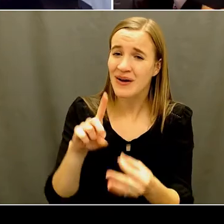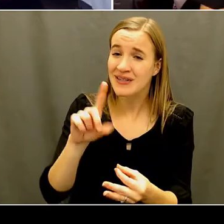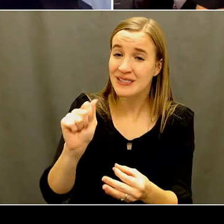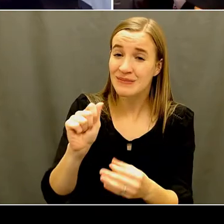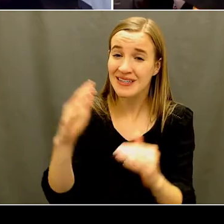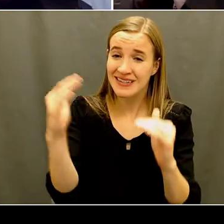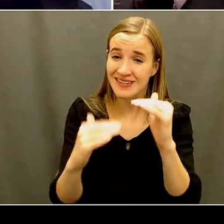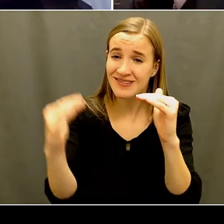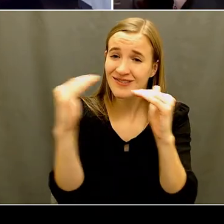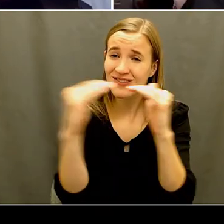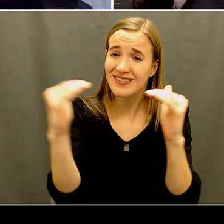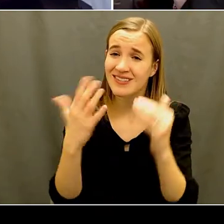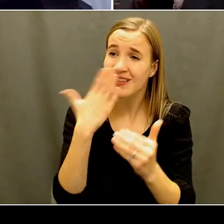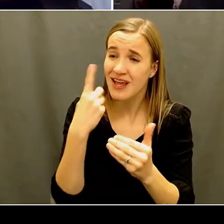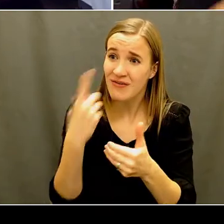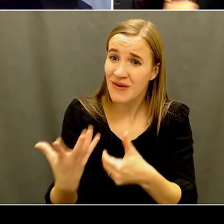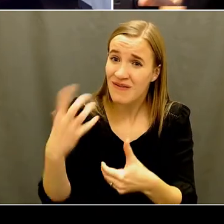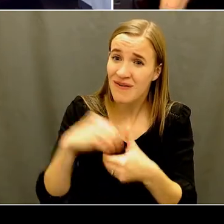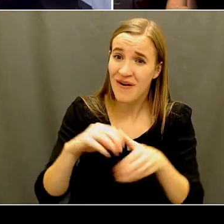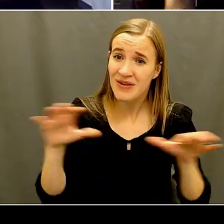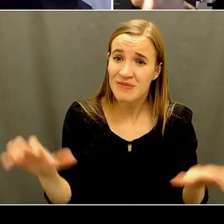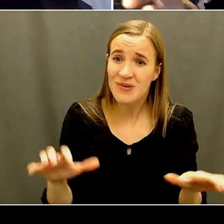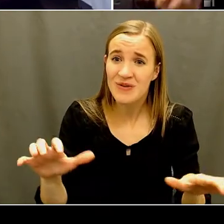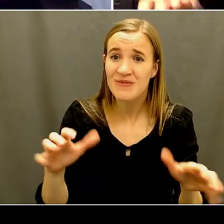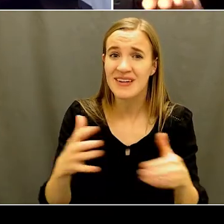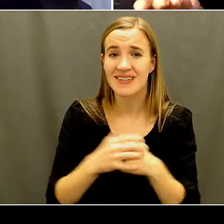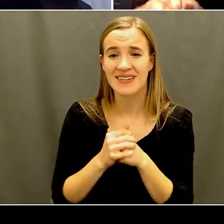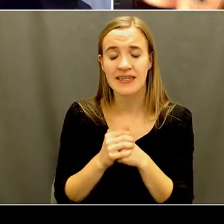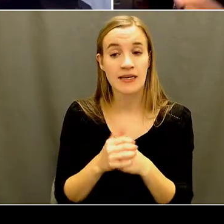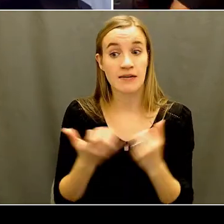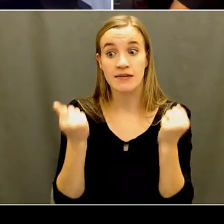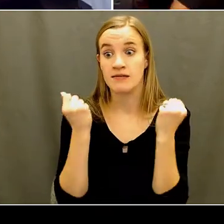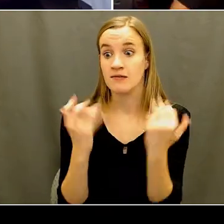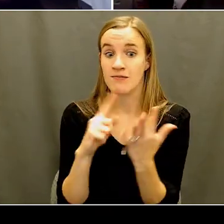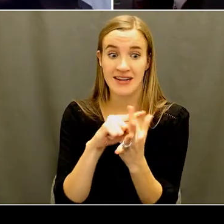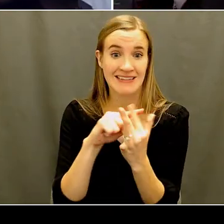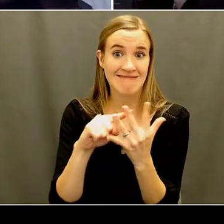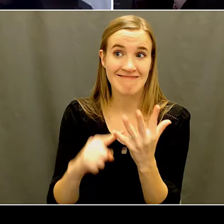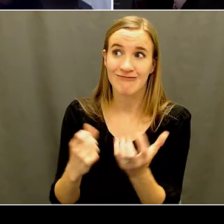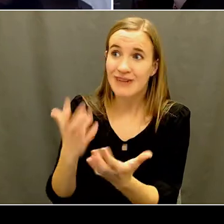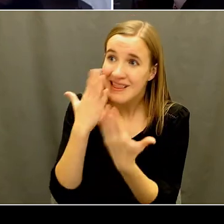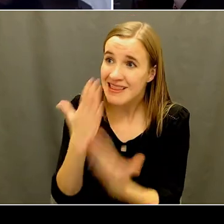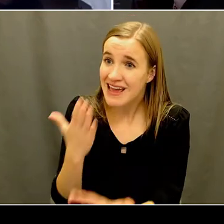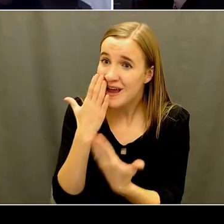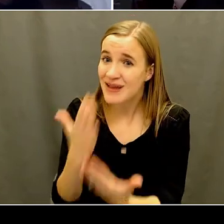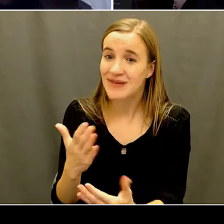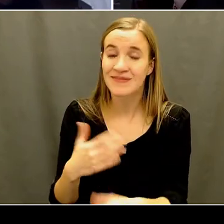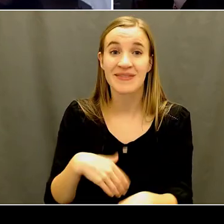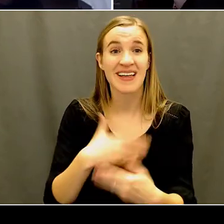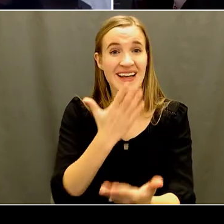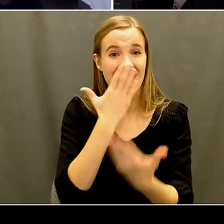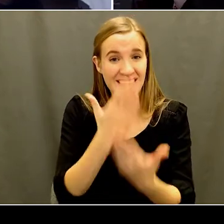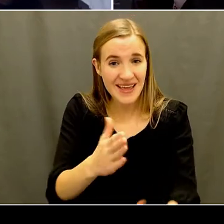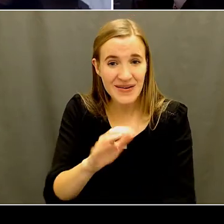the honor of speaking with you. So thank you. I hope you'll have a great day and tune into our next series in the next couple of weeks.